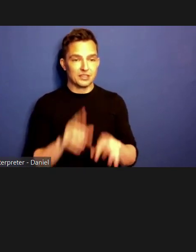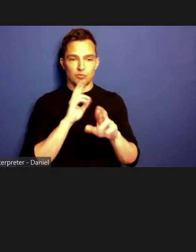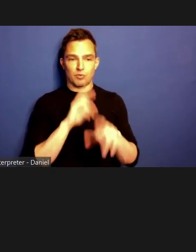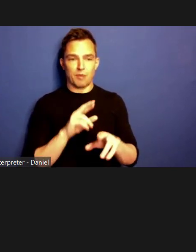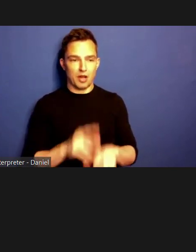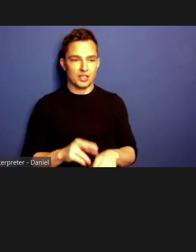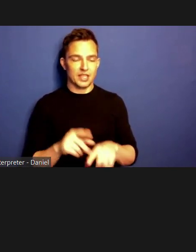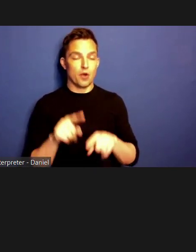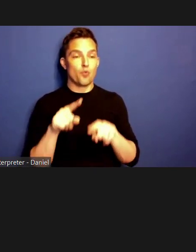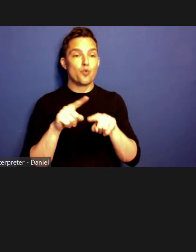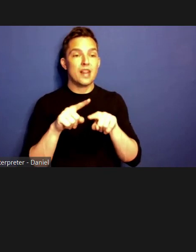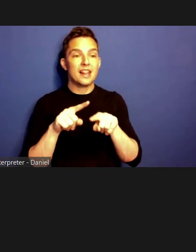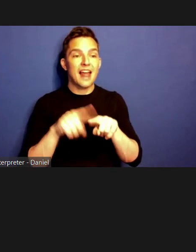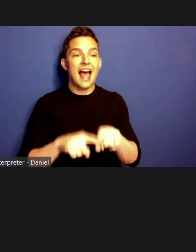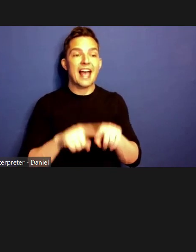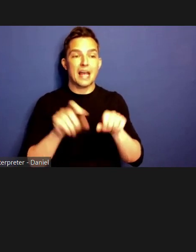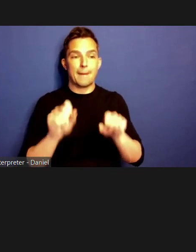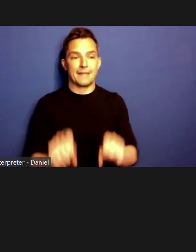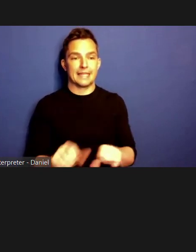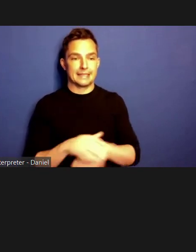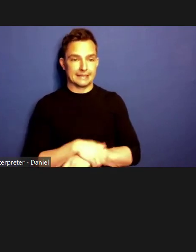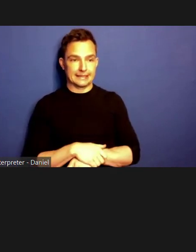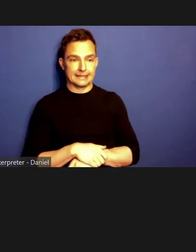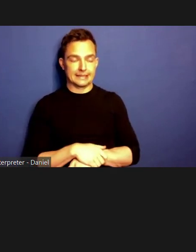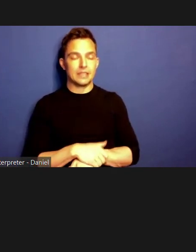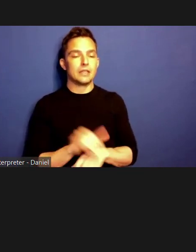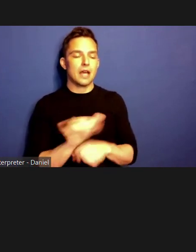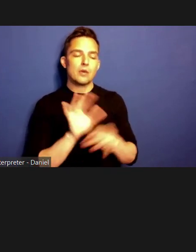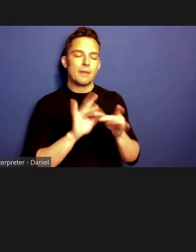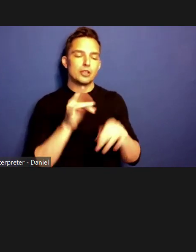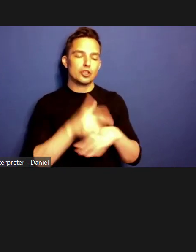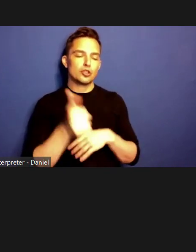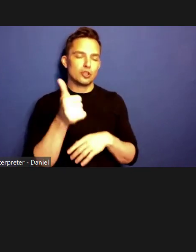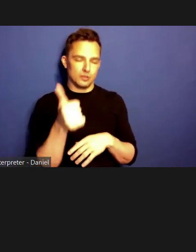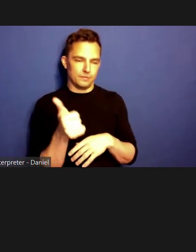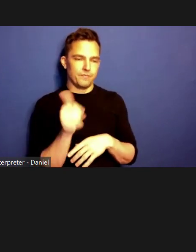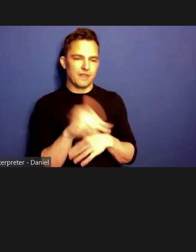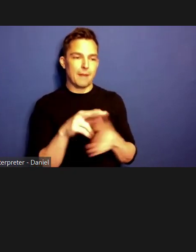As we mentioned earlier that means completing an initial process that